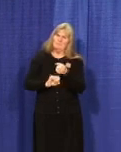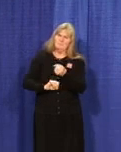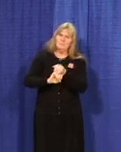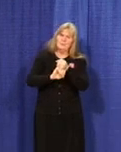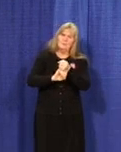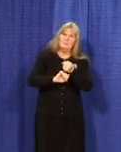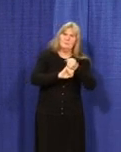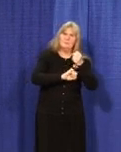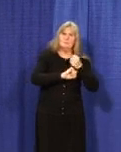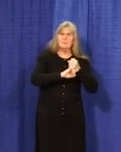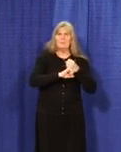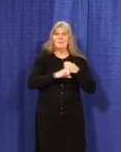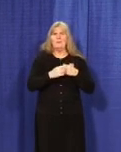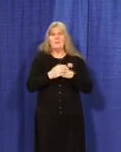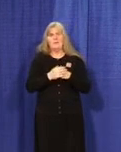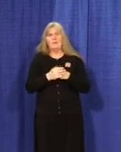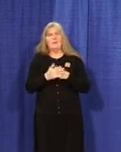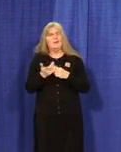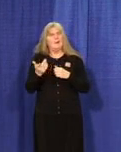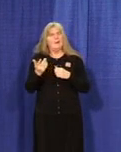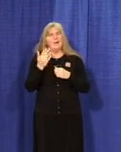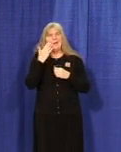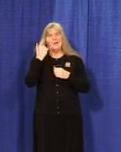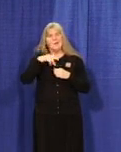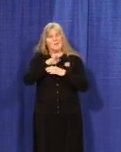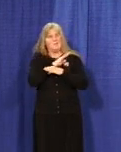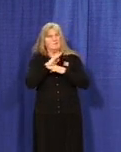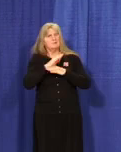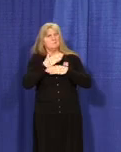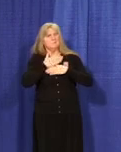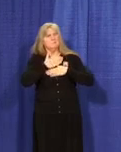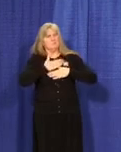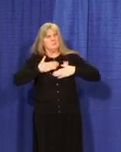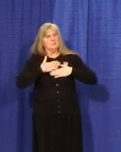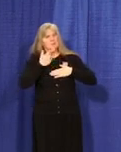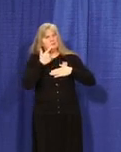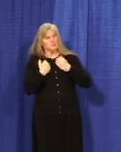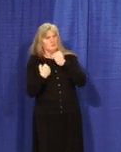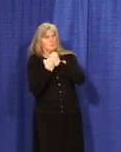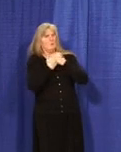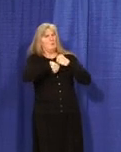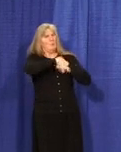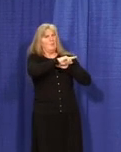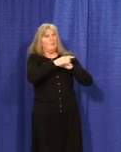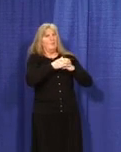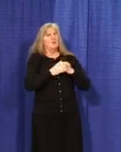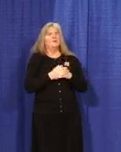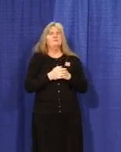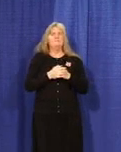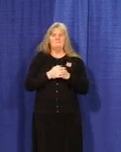pandemic, and I know how much it is appreciated. Businesses have had to make major adjustments this year